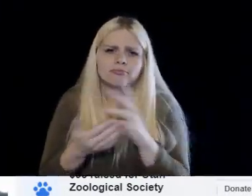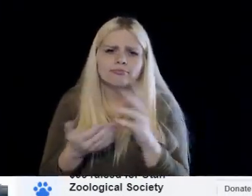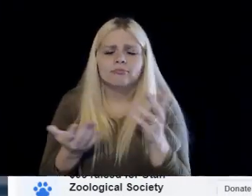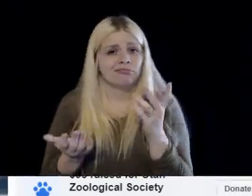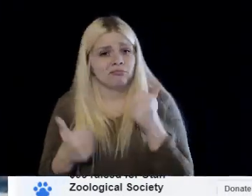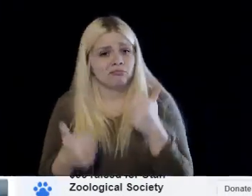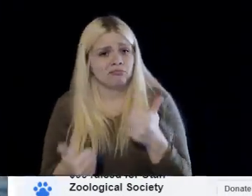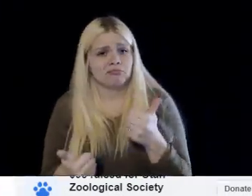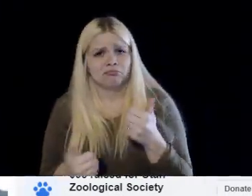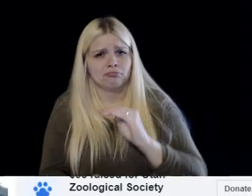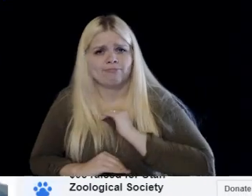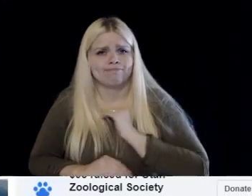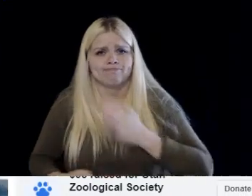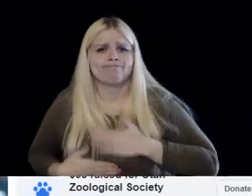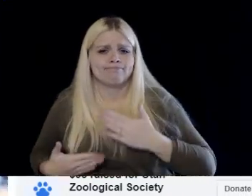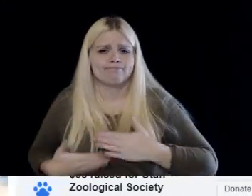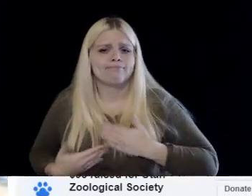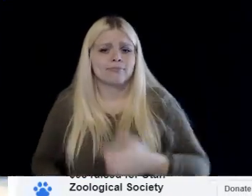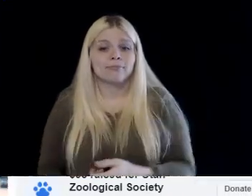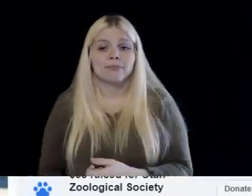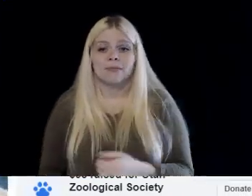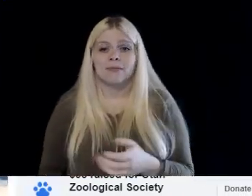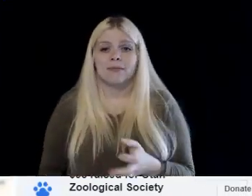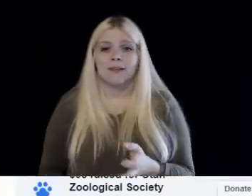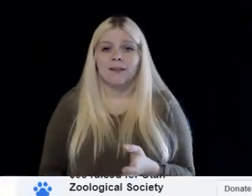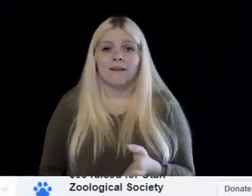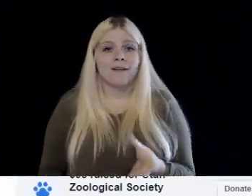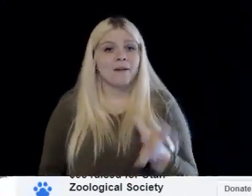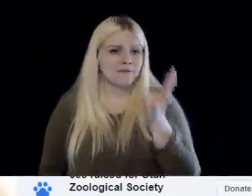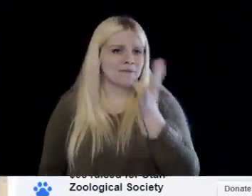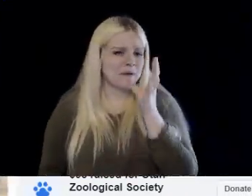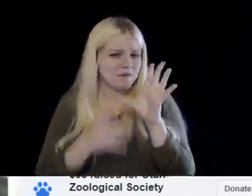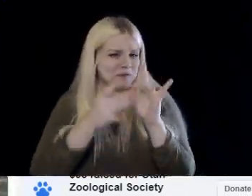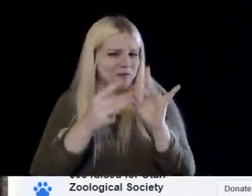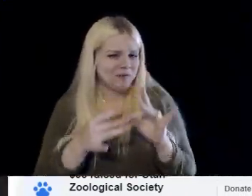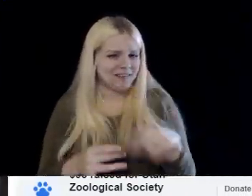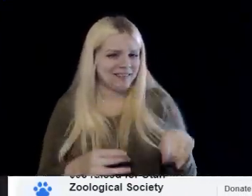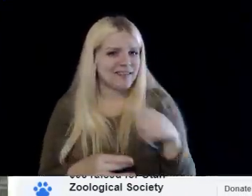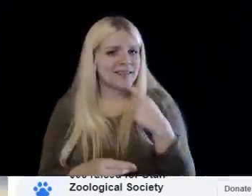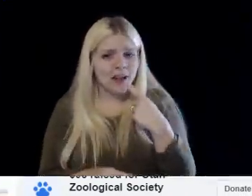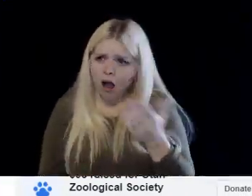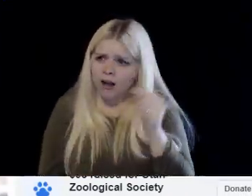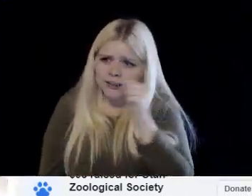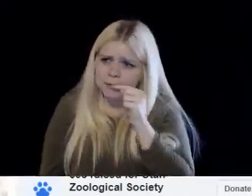chiming in saying, "See kids, even seals get their teeth brushed every day!" It's